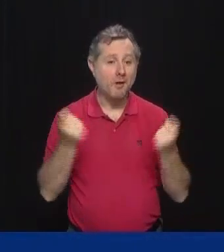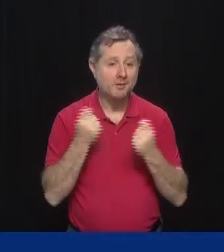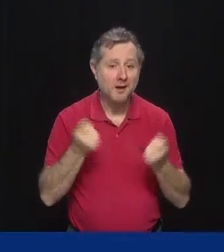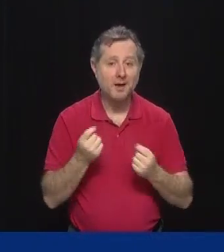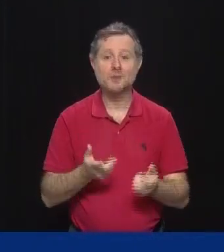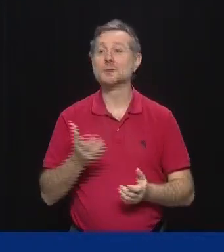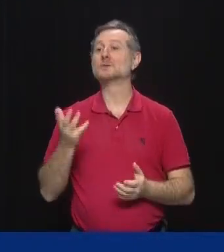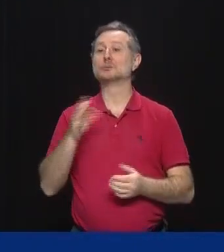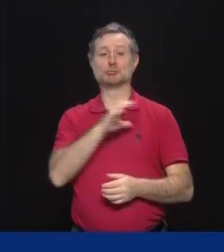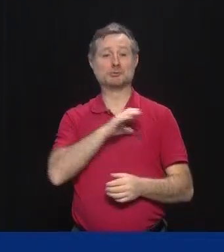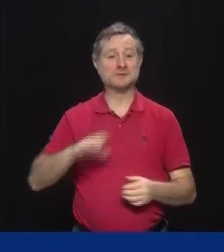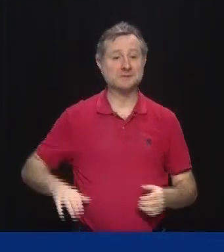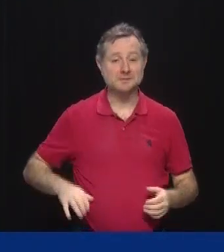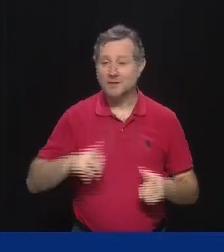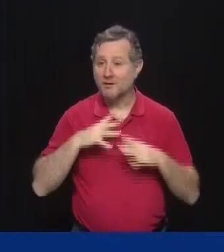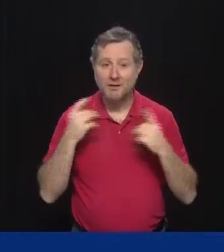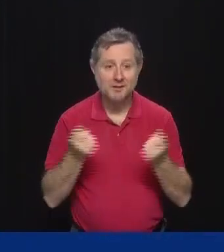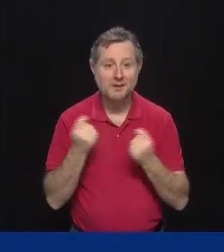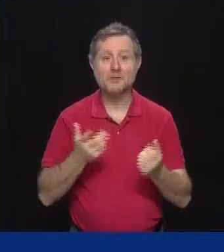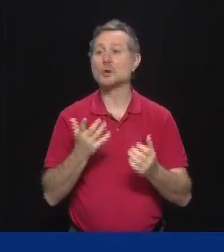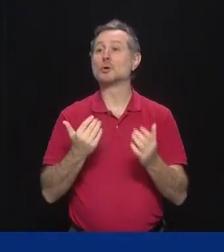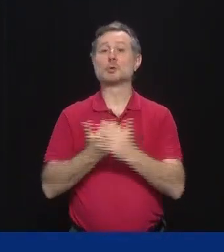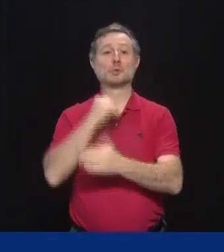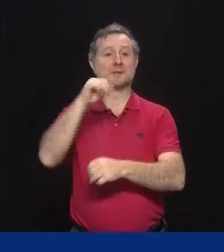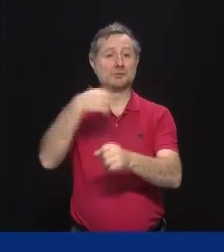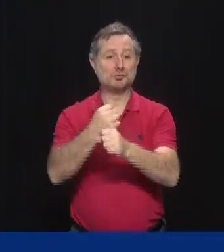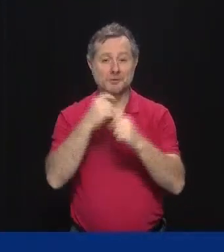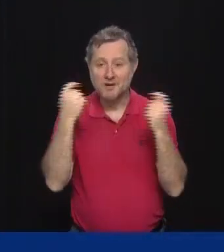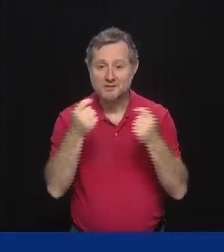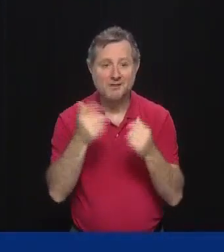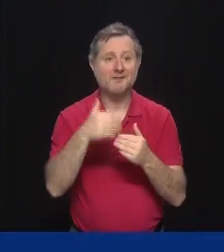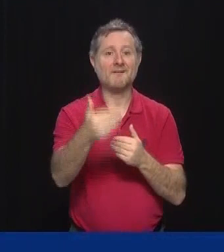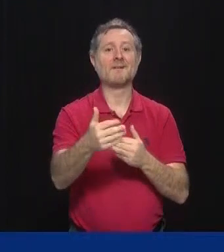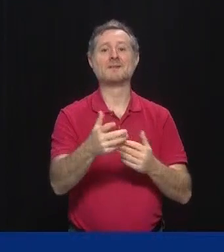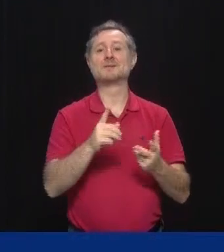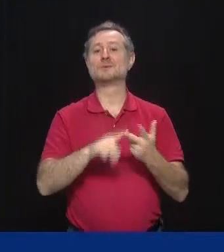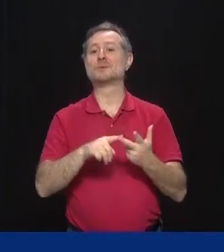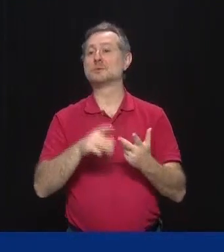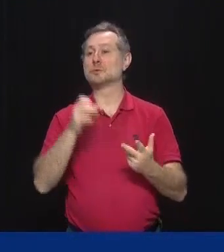DATE OUR NUMBERS TO START GO UP. THEN THE THANKSGIVING HOLIDAY,